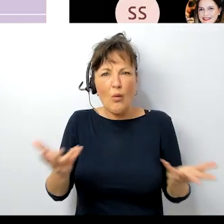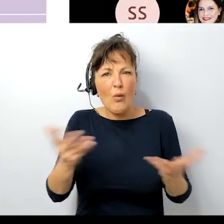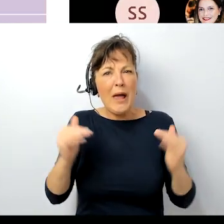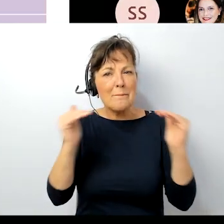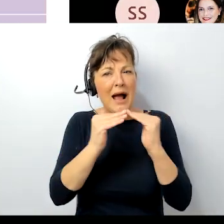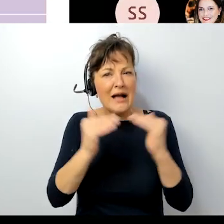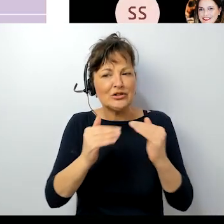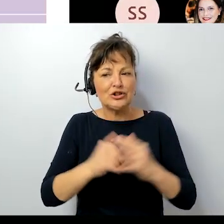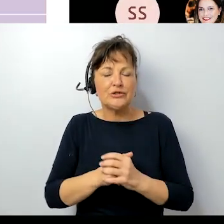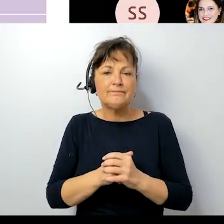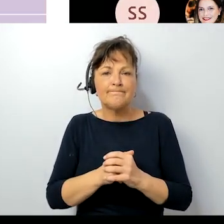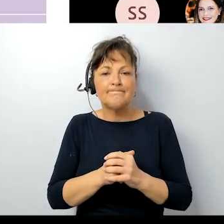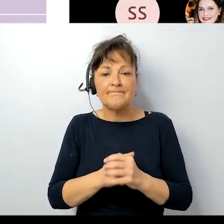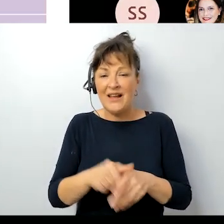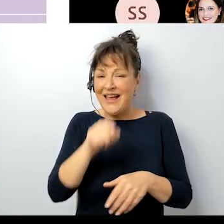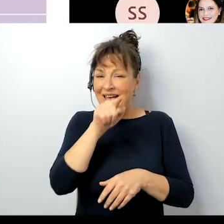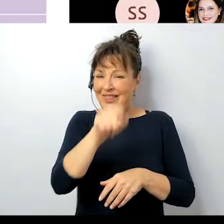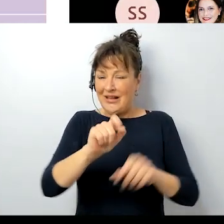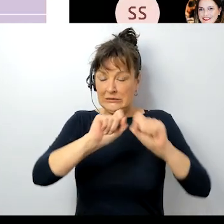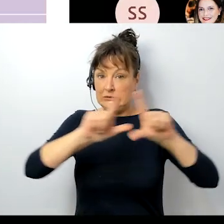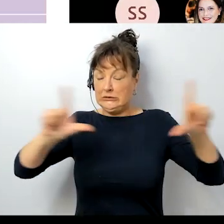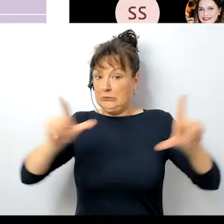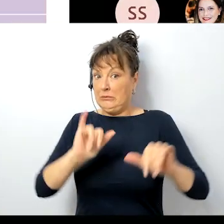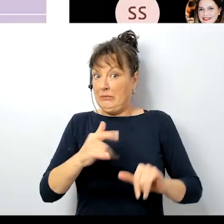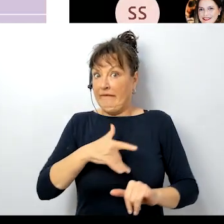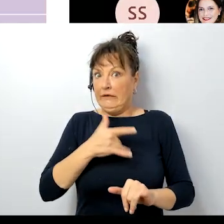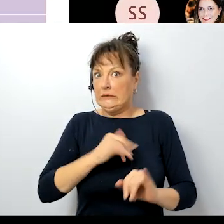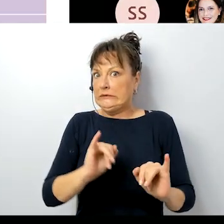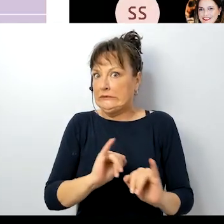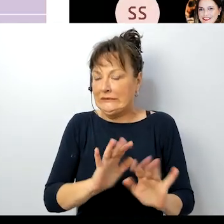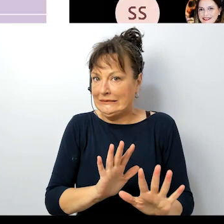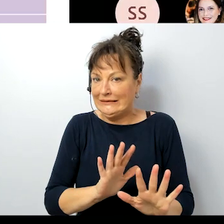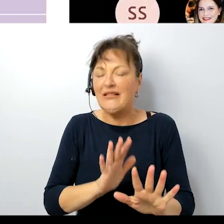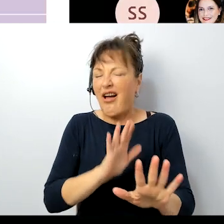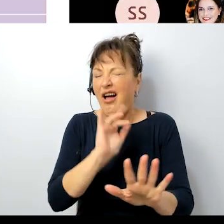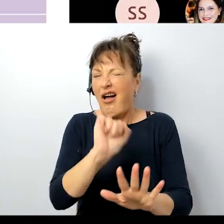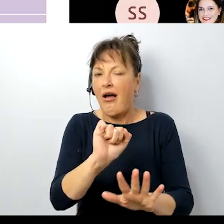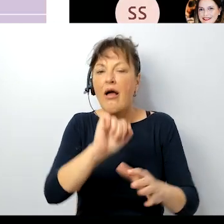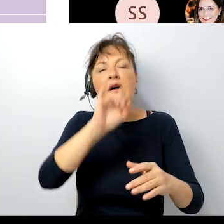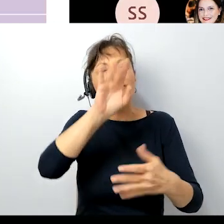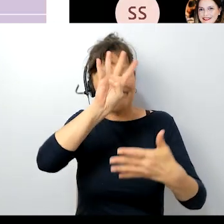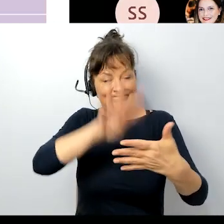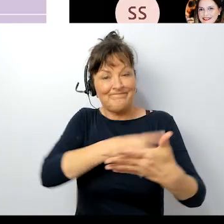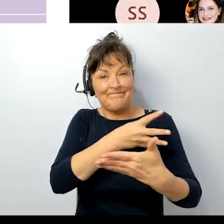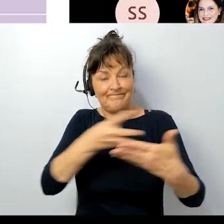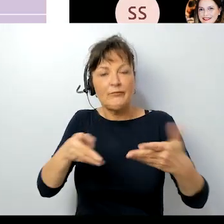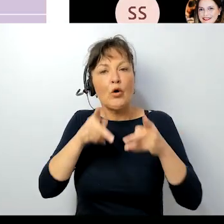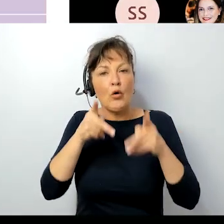5, higher and all the way up to degree level. This diagram may look a bit daunting so let me explain.